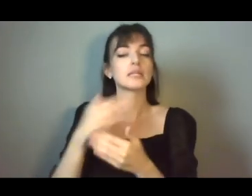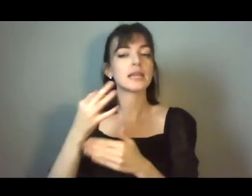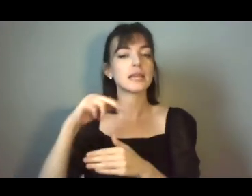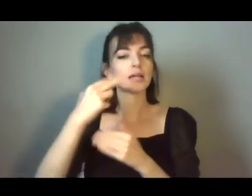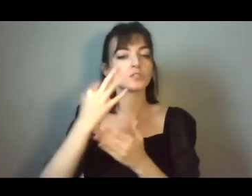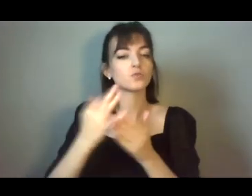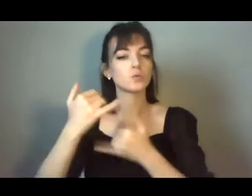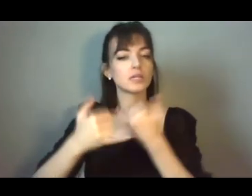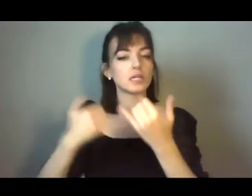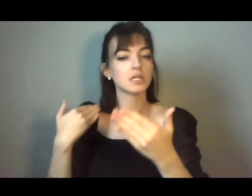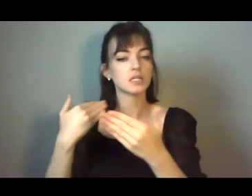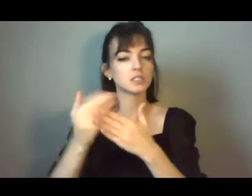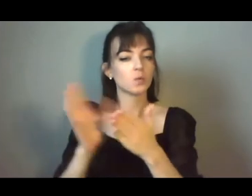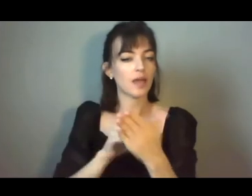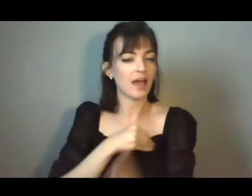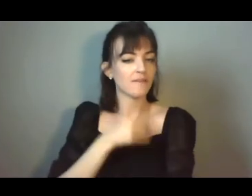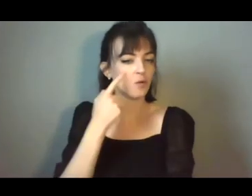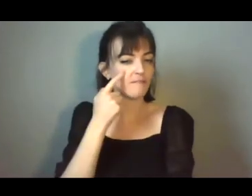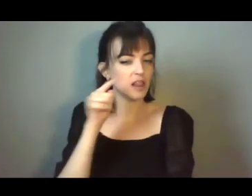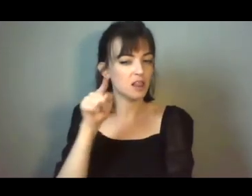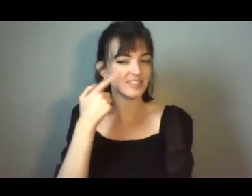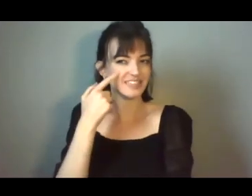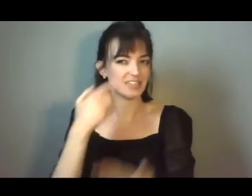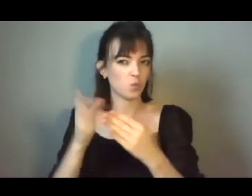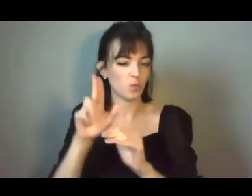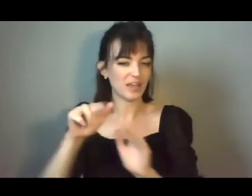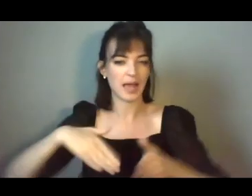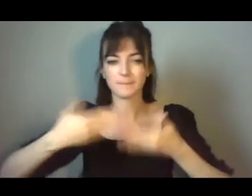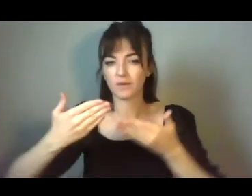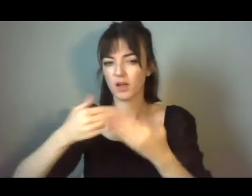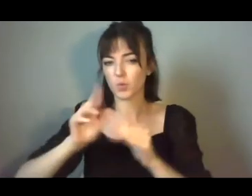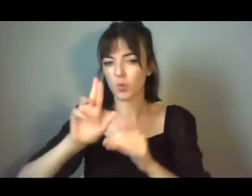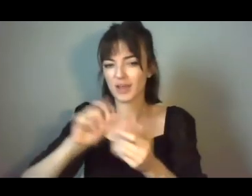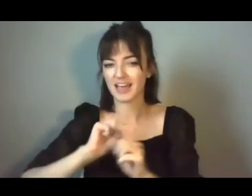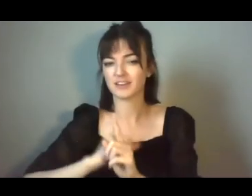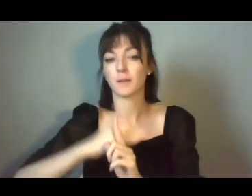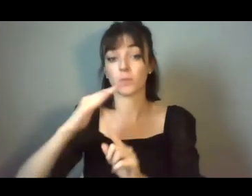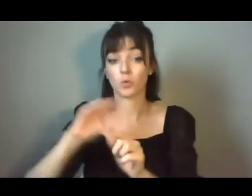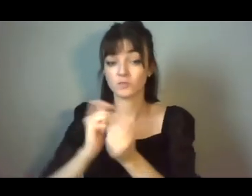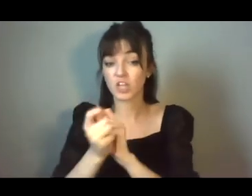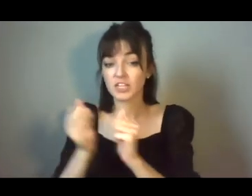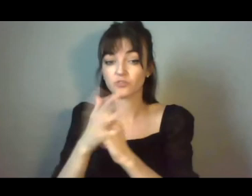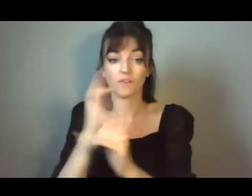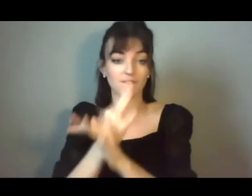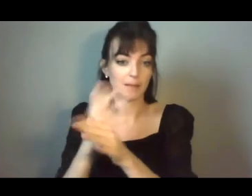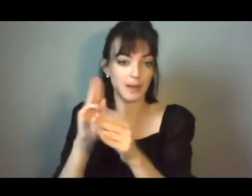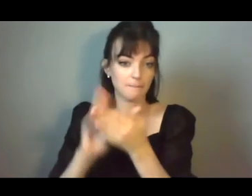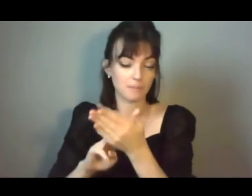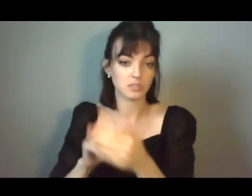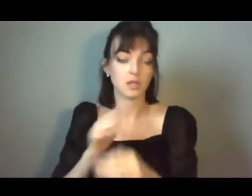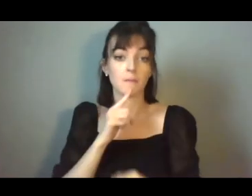see what can be provided for family members. What I would emphasise to any family member or anyone